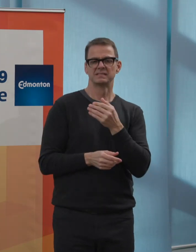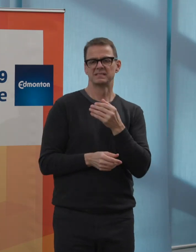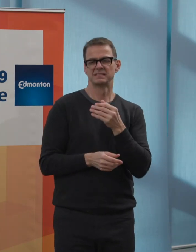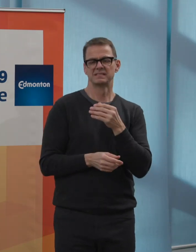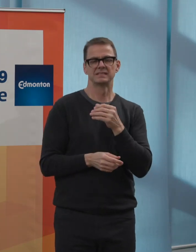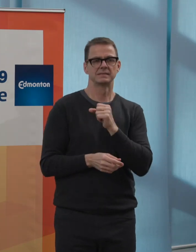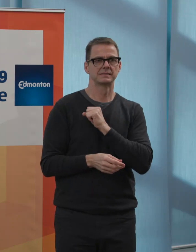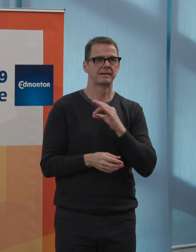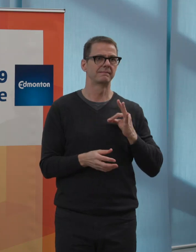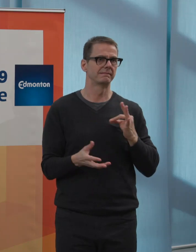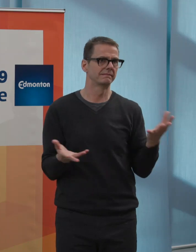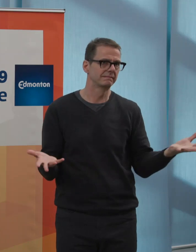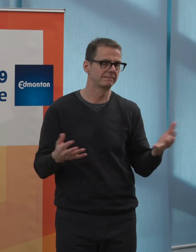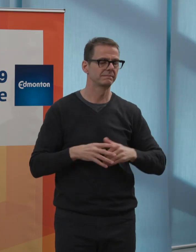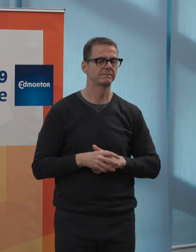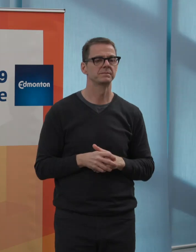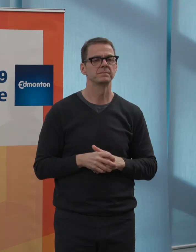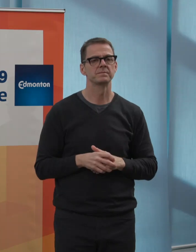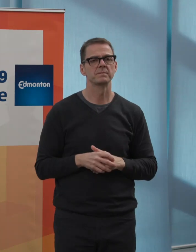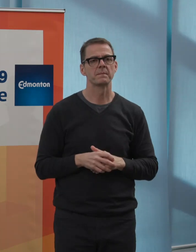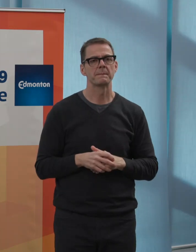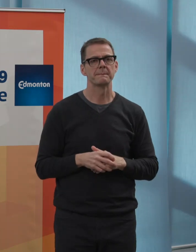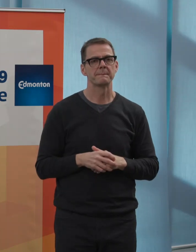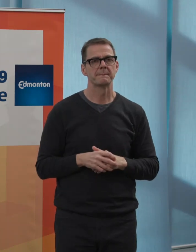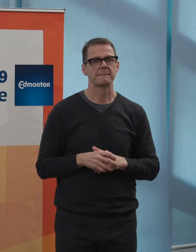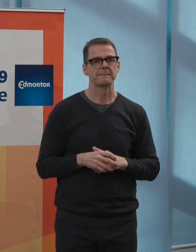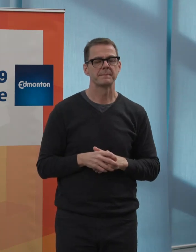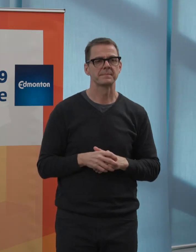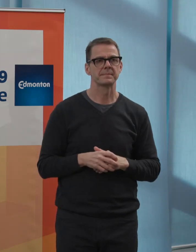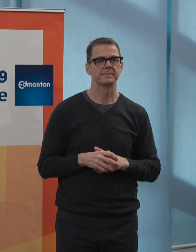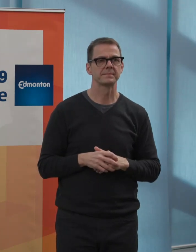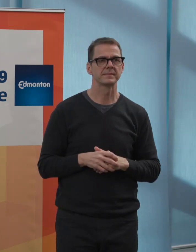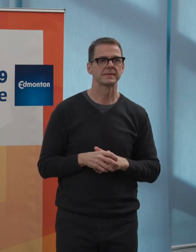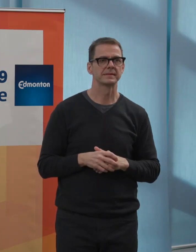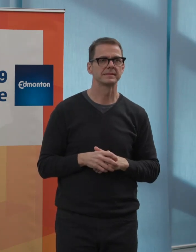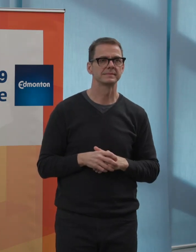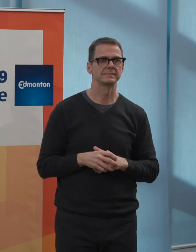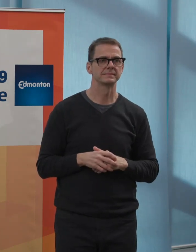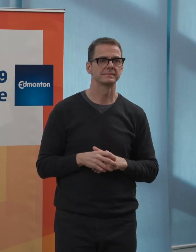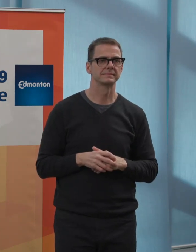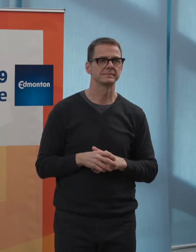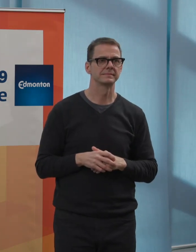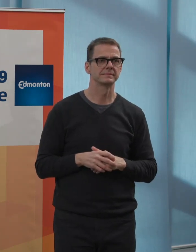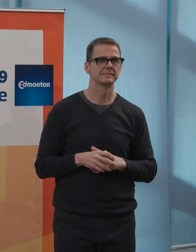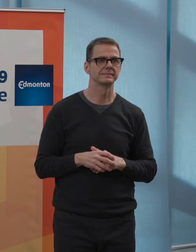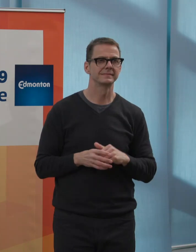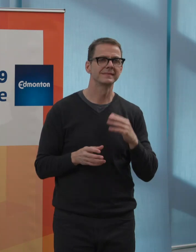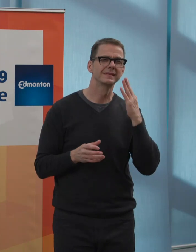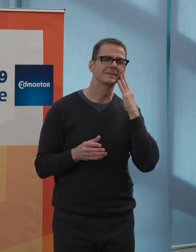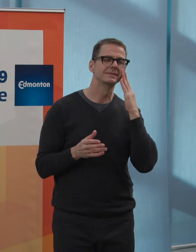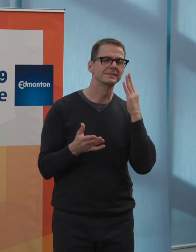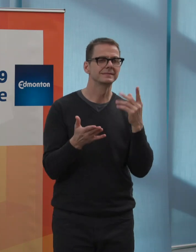of of their specific work program should should their skills match another